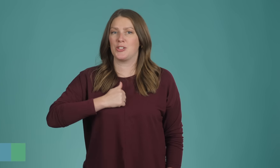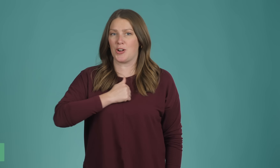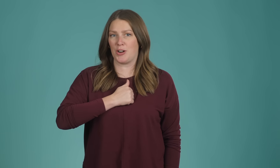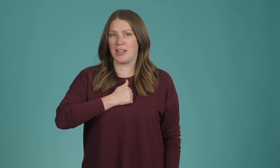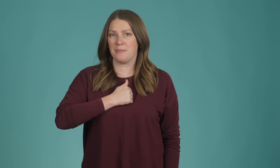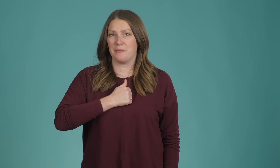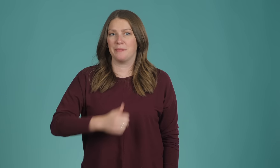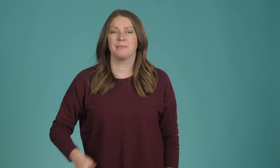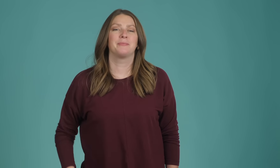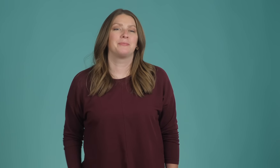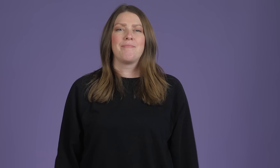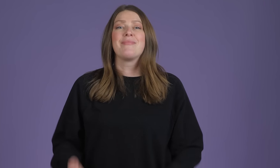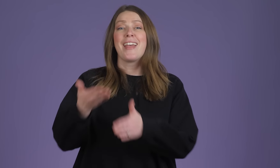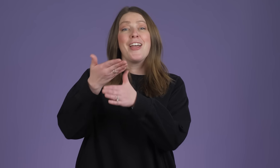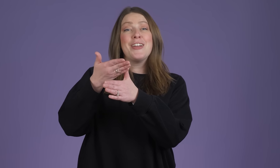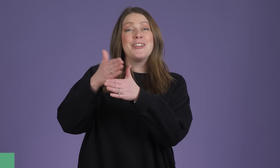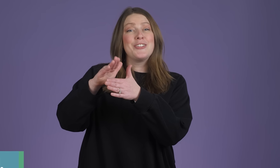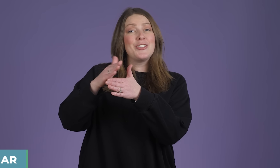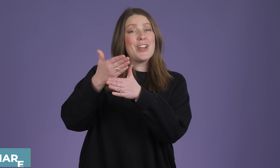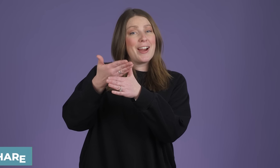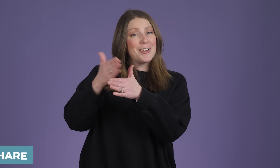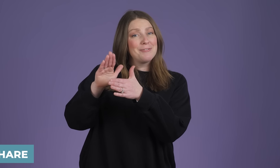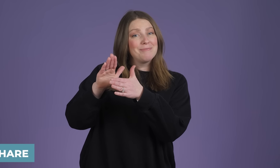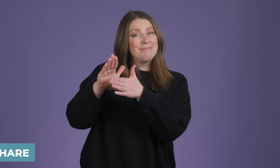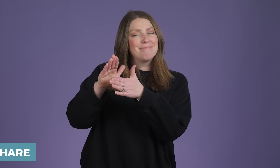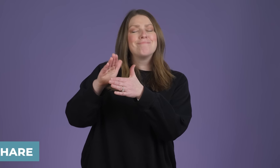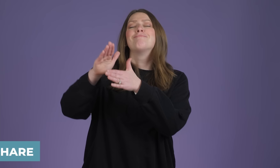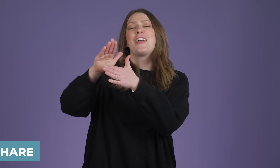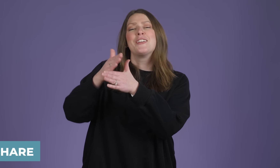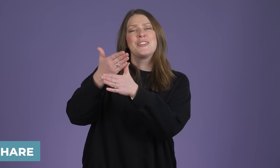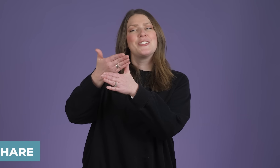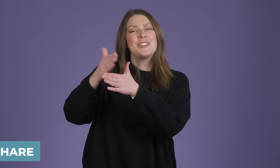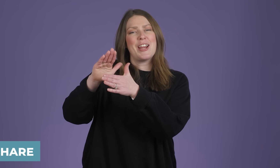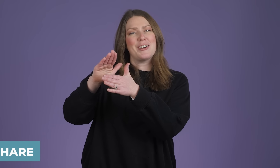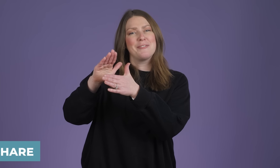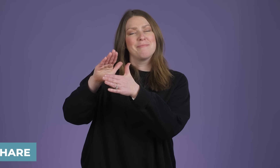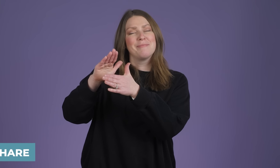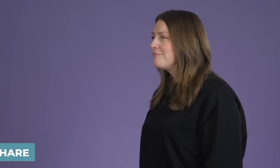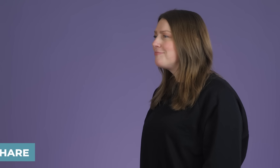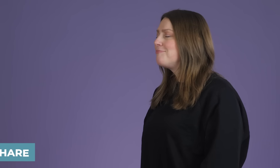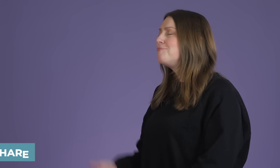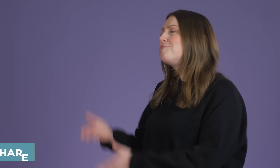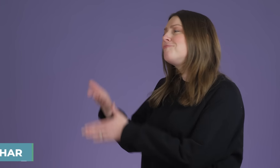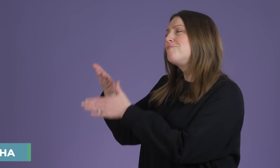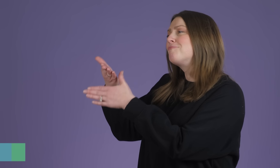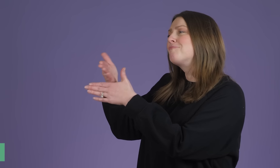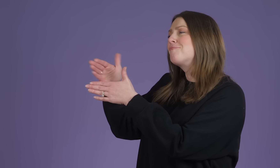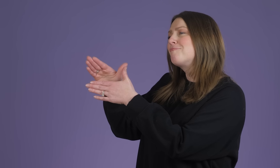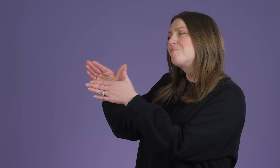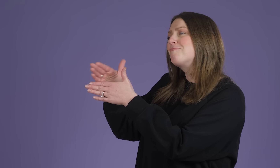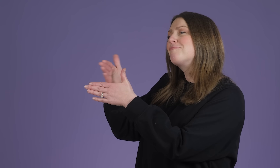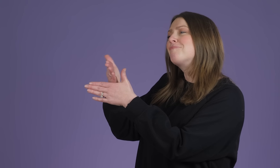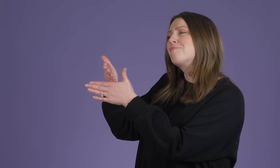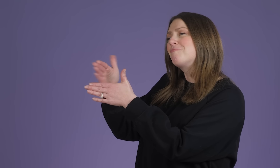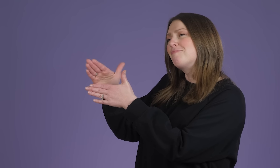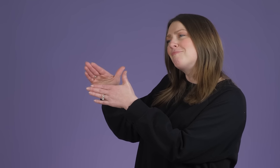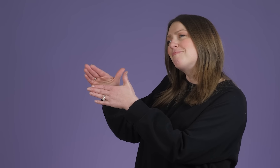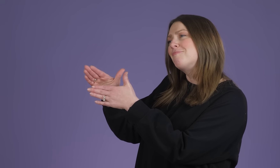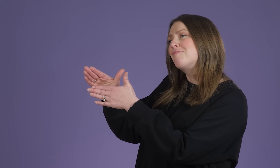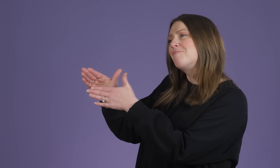Sorry. Share, share. Your dominant hand is moving back and forth.